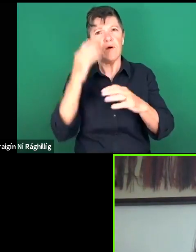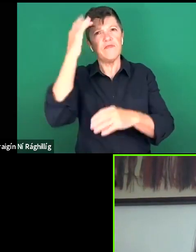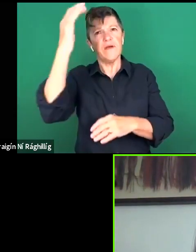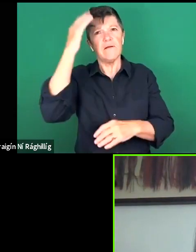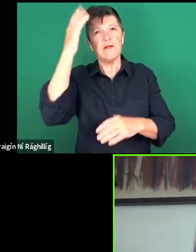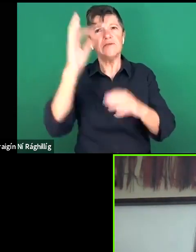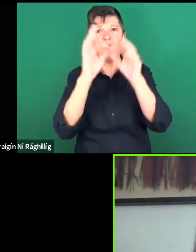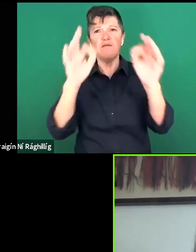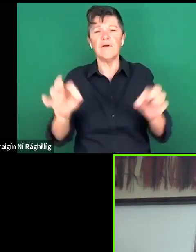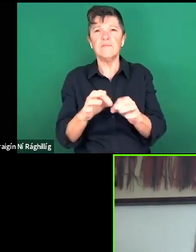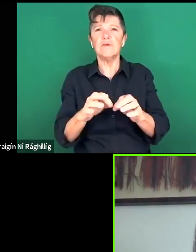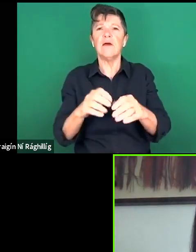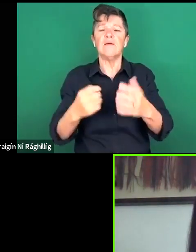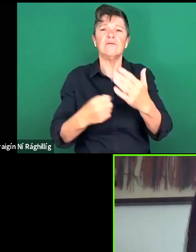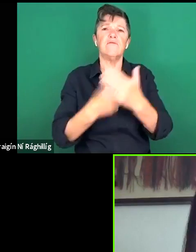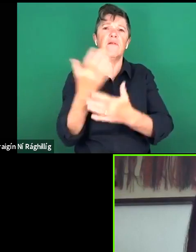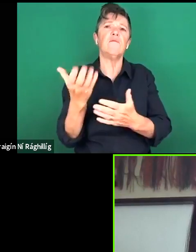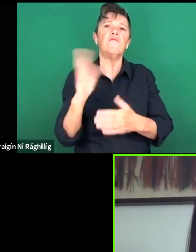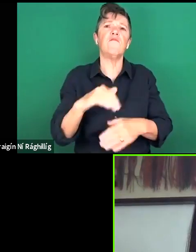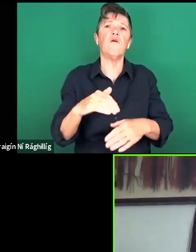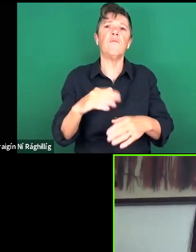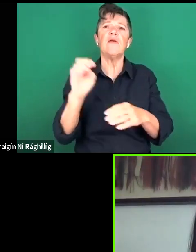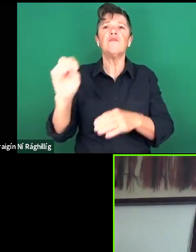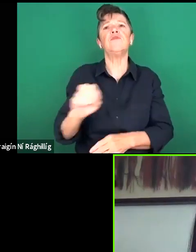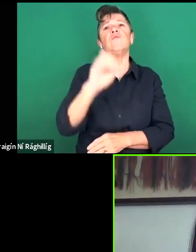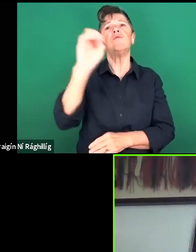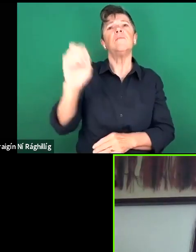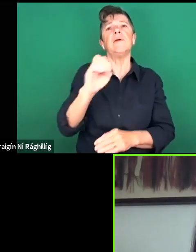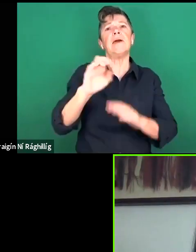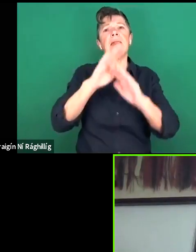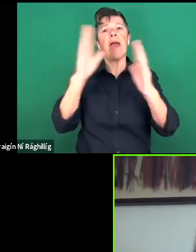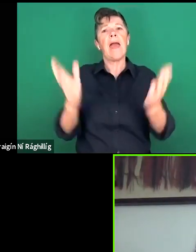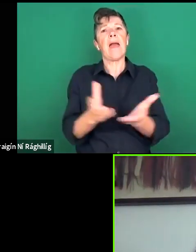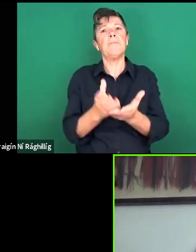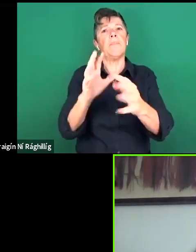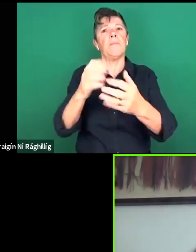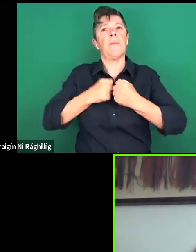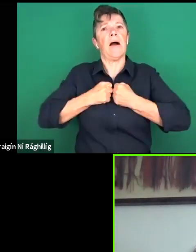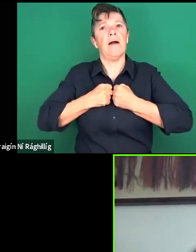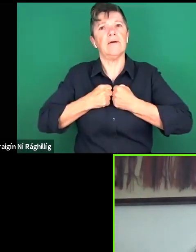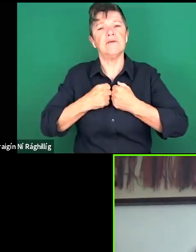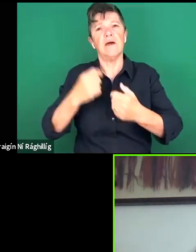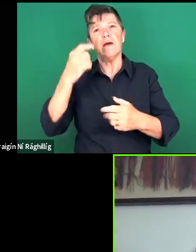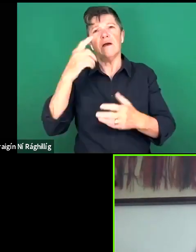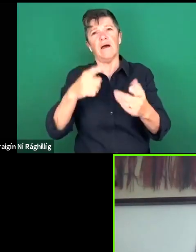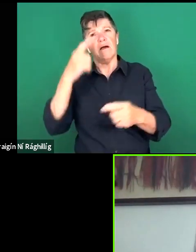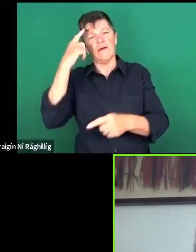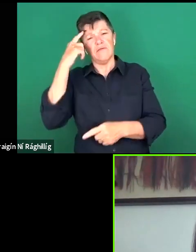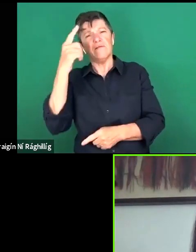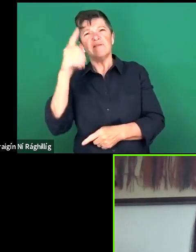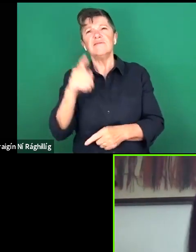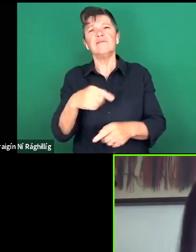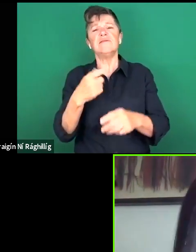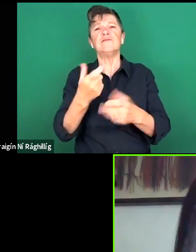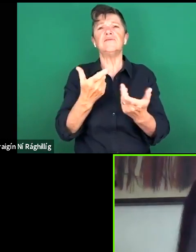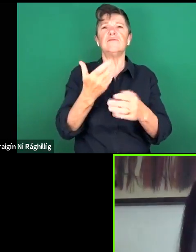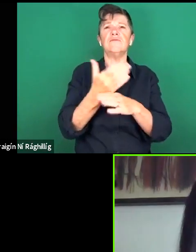I don't see - this is partly why I don't focus on my greh as a solution to inequality because it only